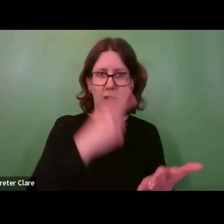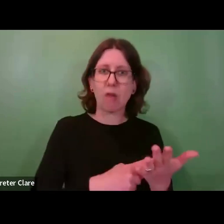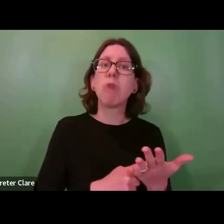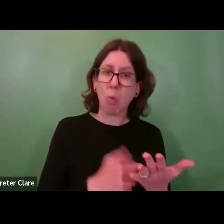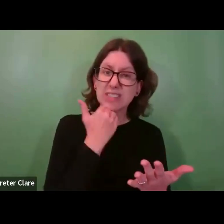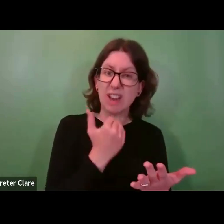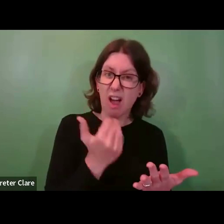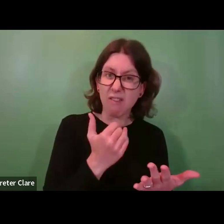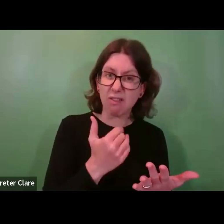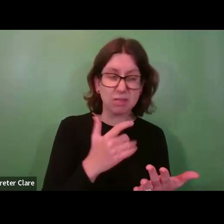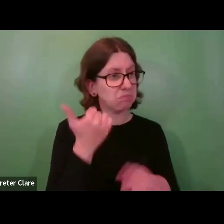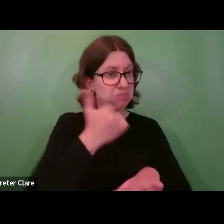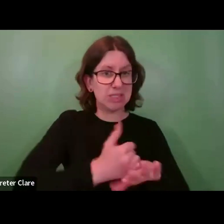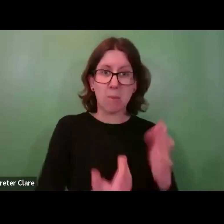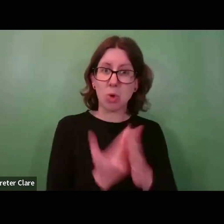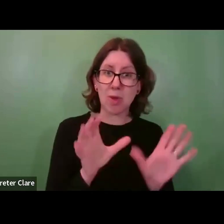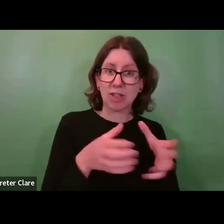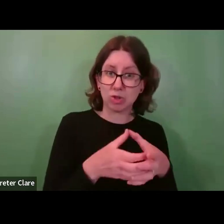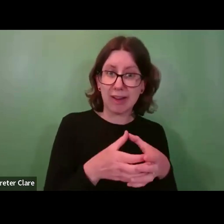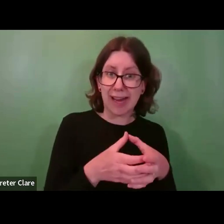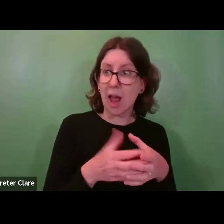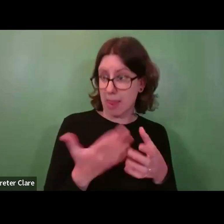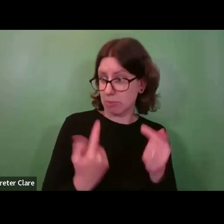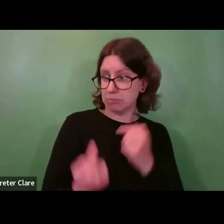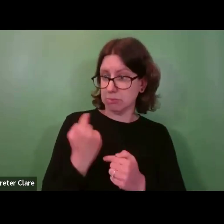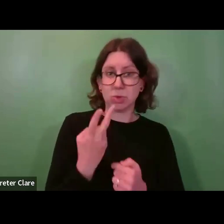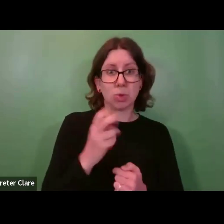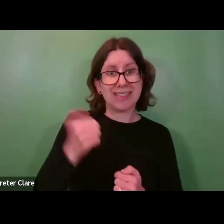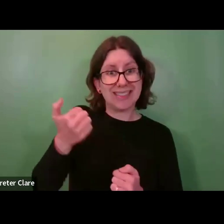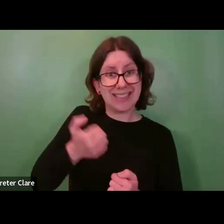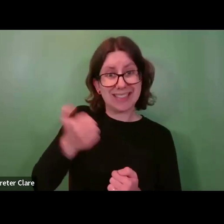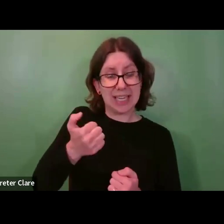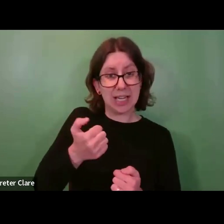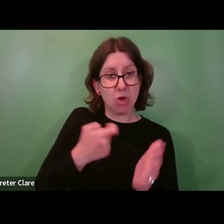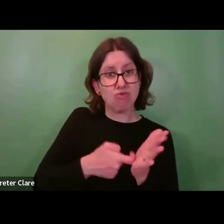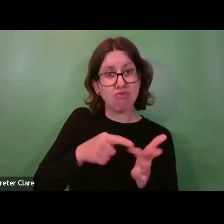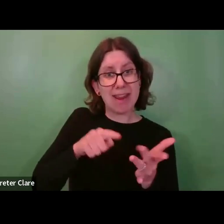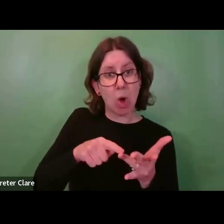And for me, I think that was a really pivotal moment because I